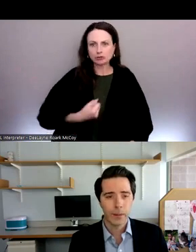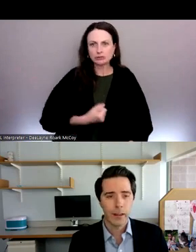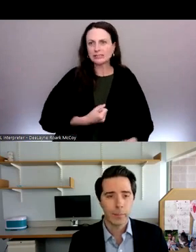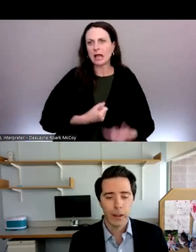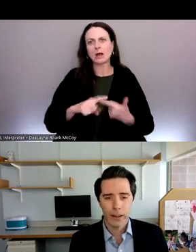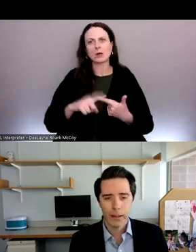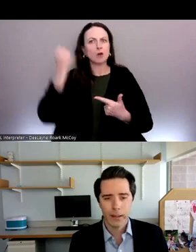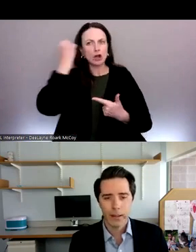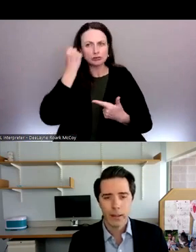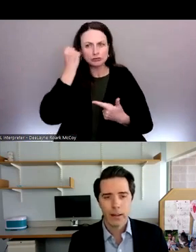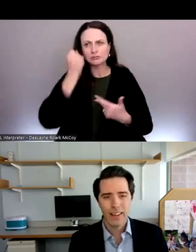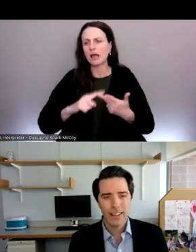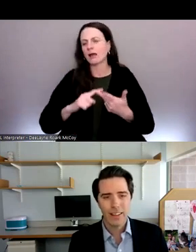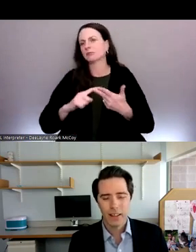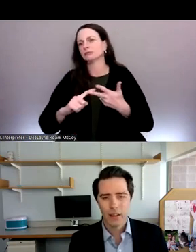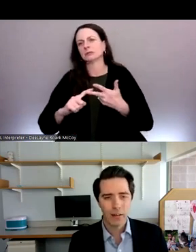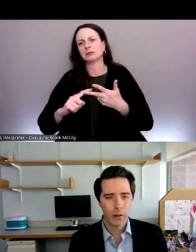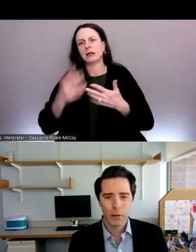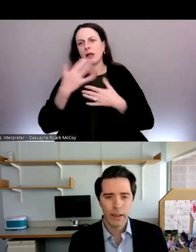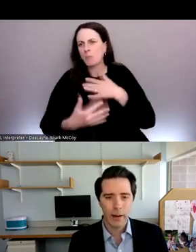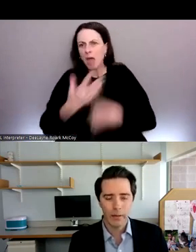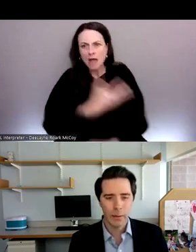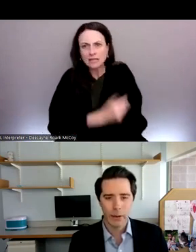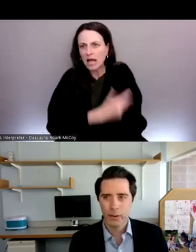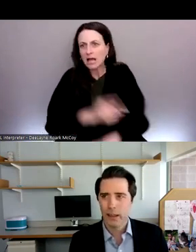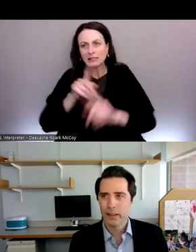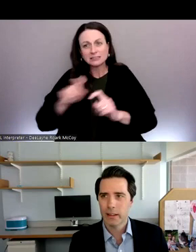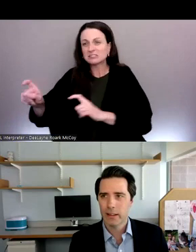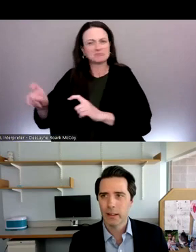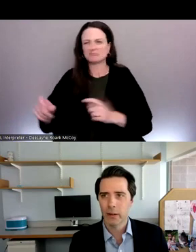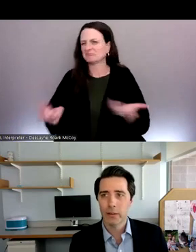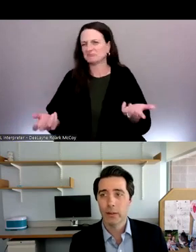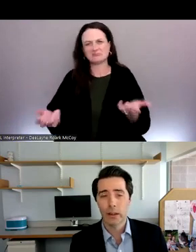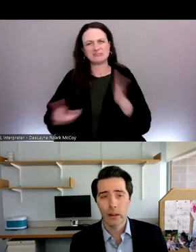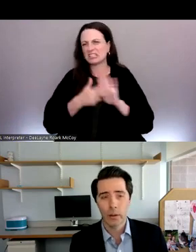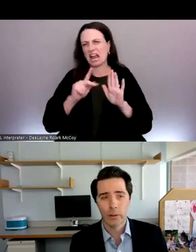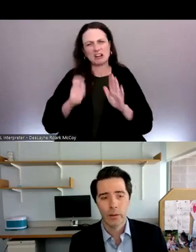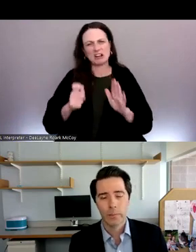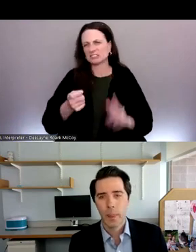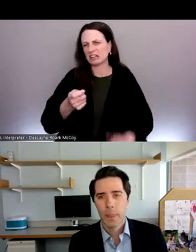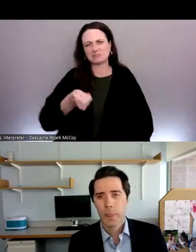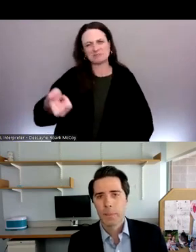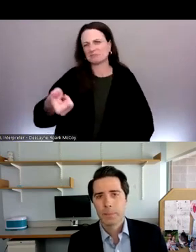um and blood tests and these tests don't really have very much of a diagnostic